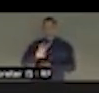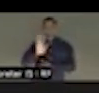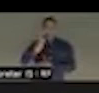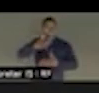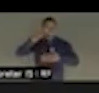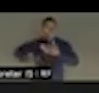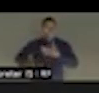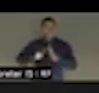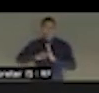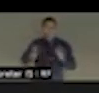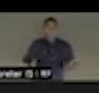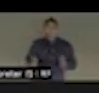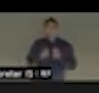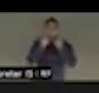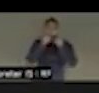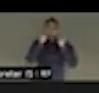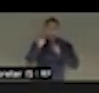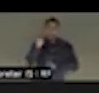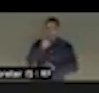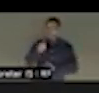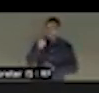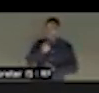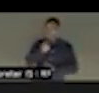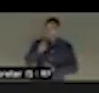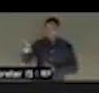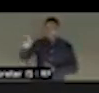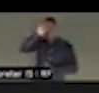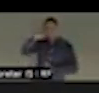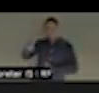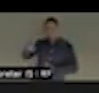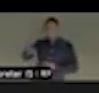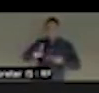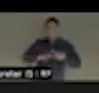that I'm very happy to announce that we published the first project result,